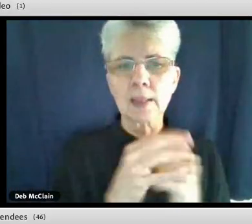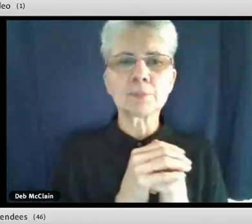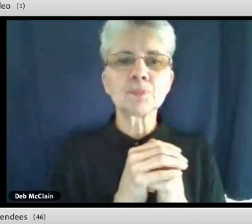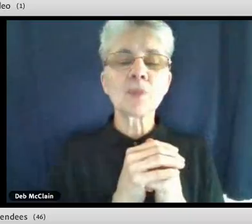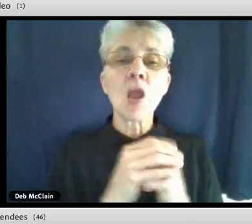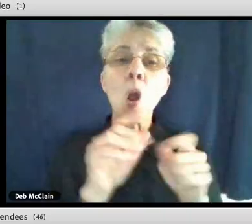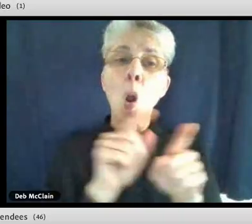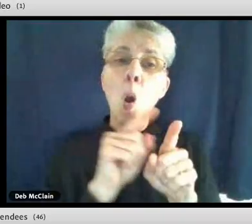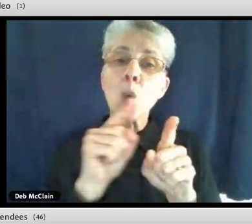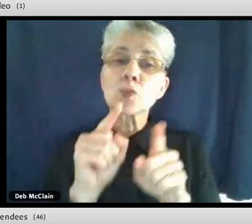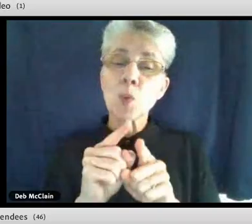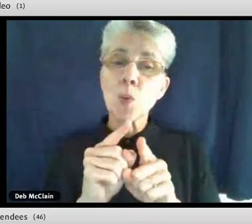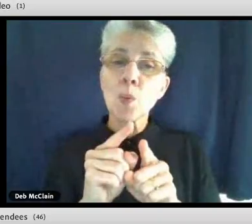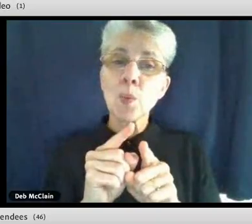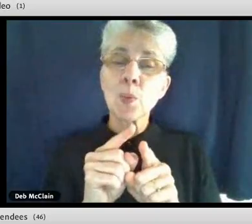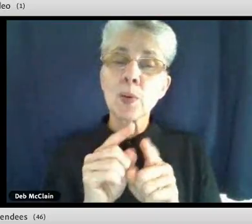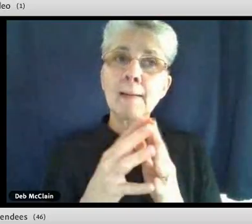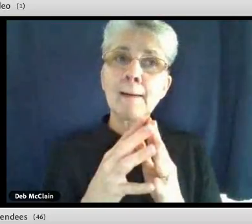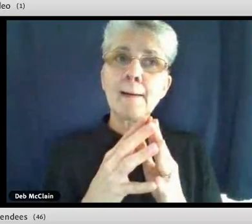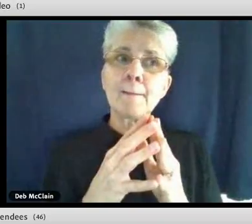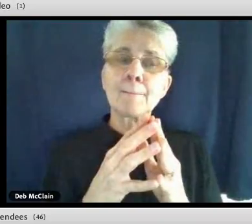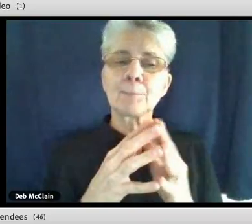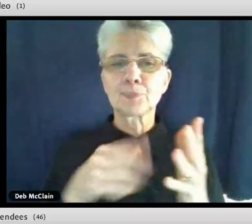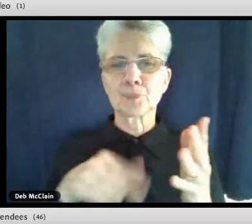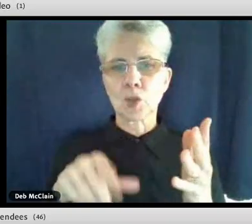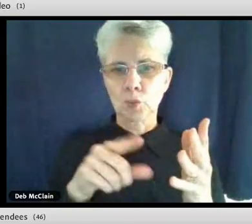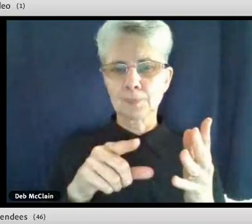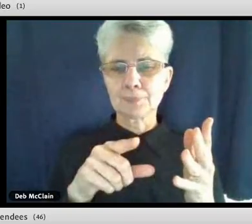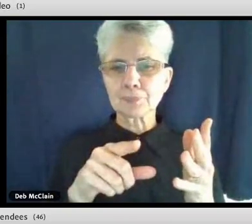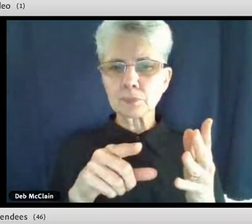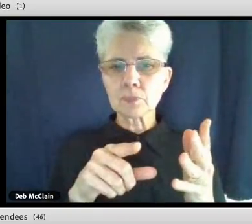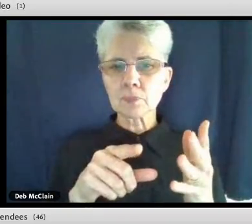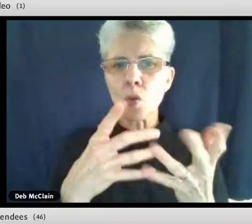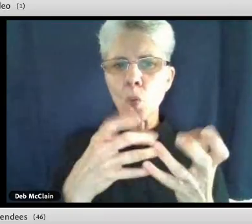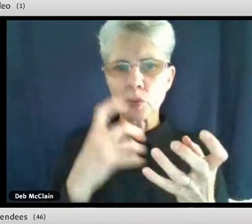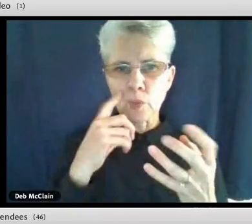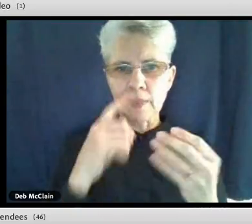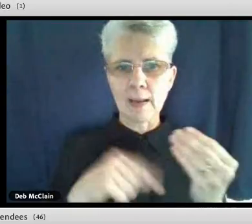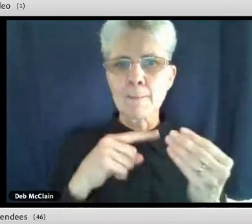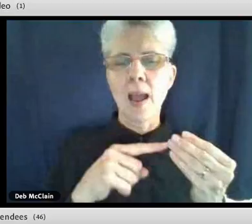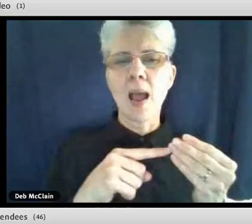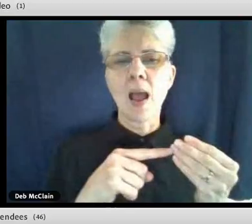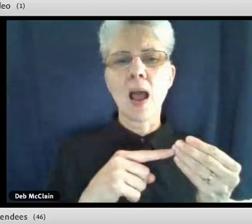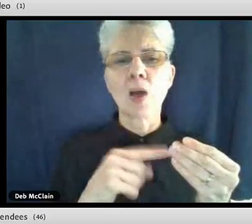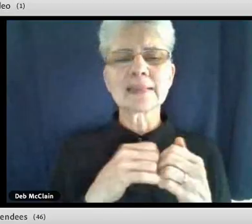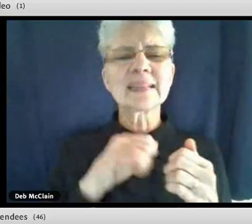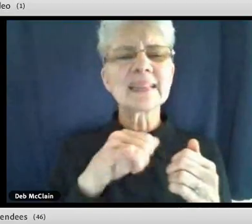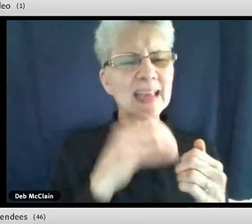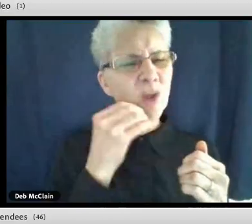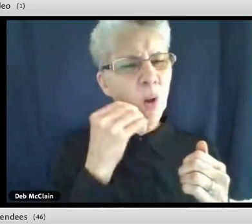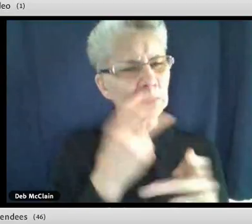and also, you want to think about, you know, staying home.